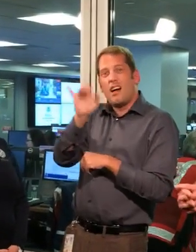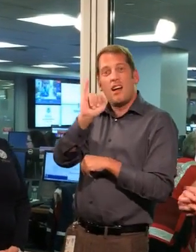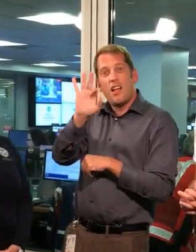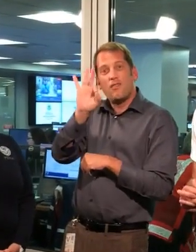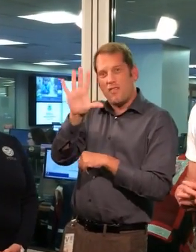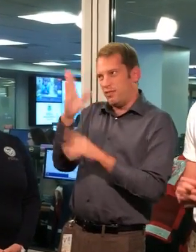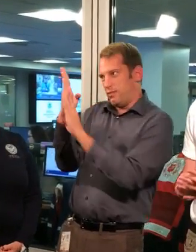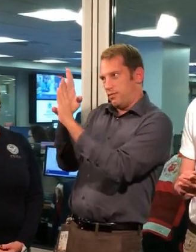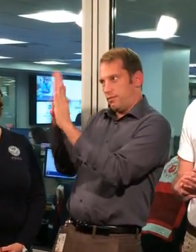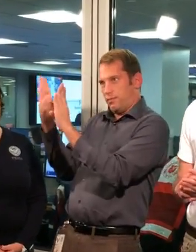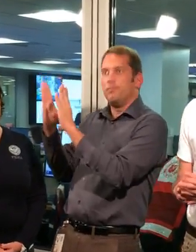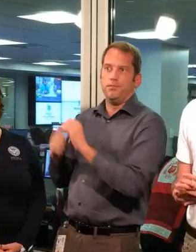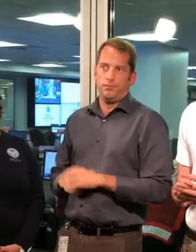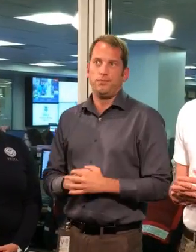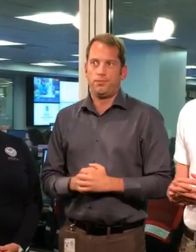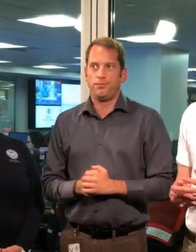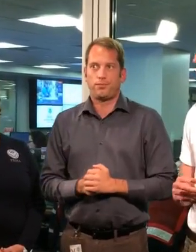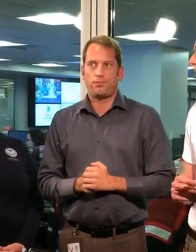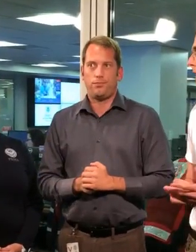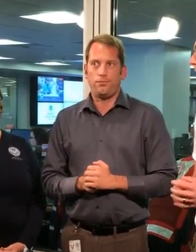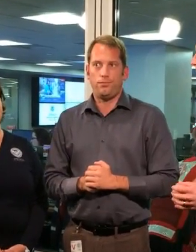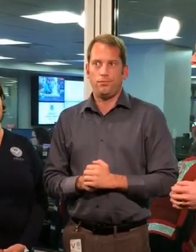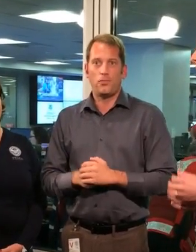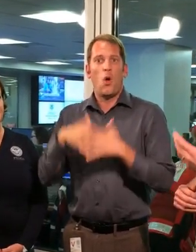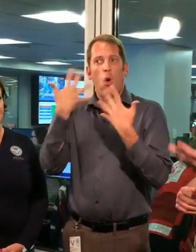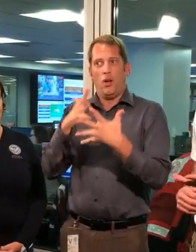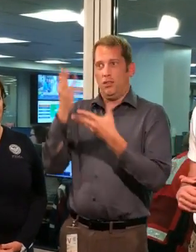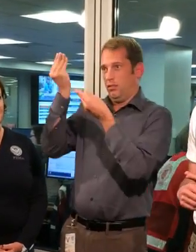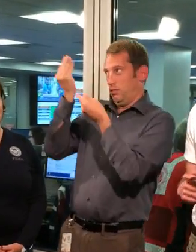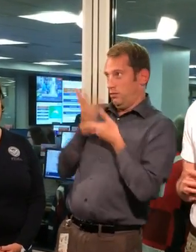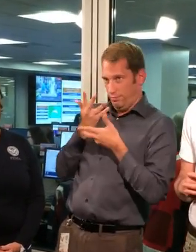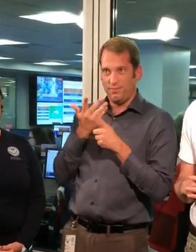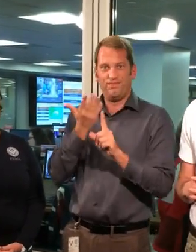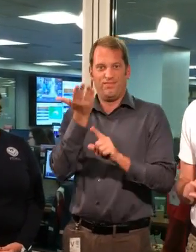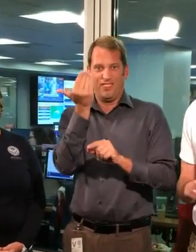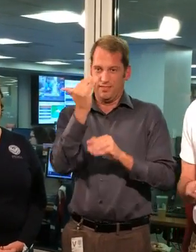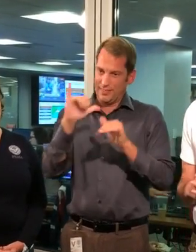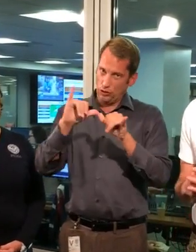of rain across portions of coastal South Carolina and we've already seen significant flash flooding